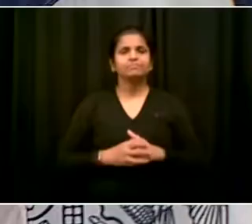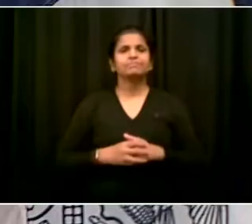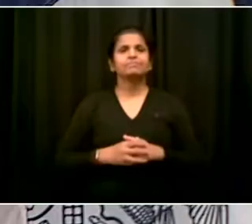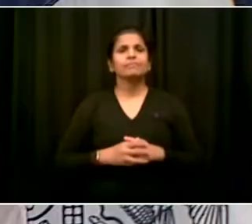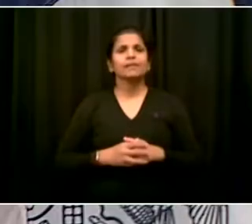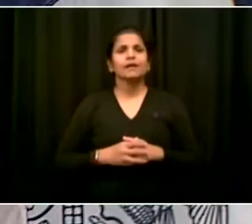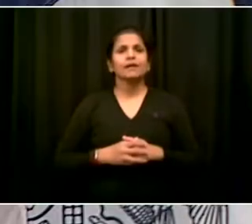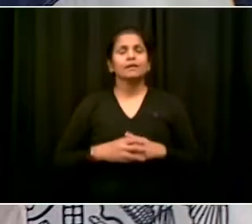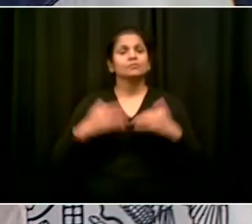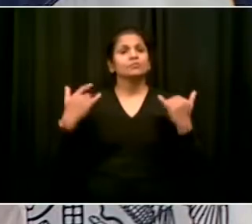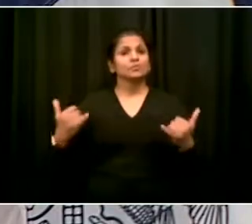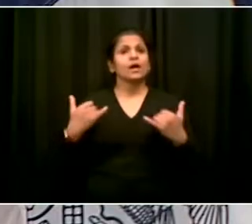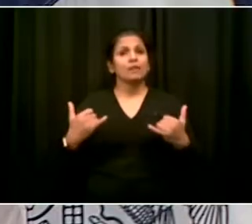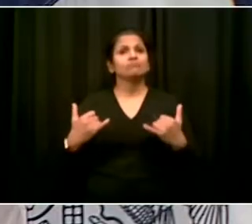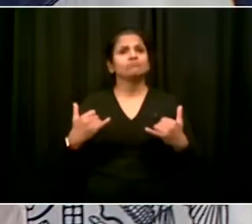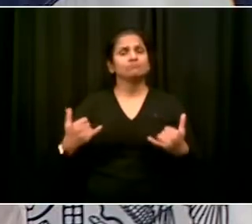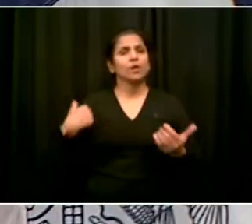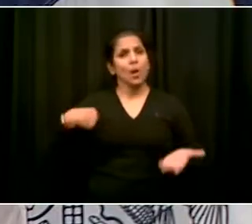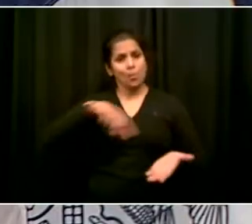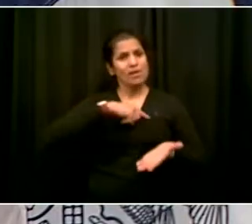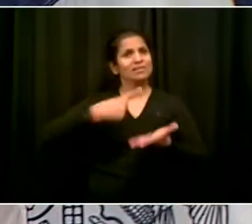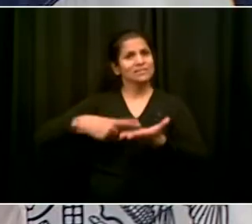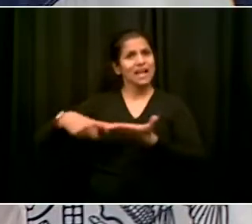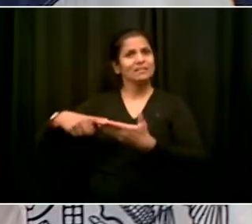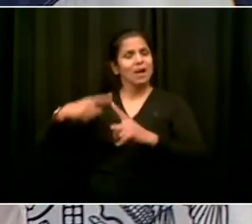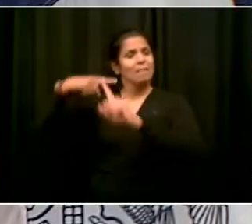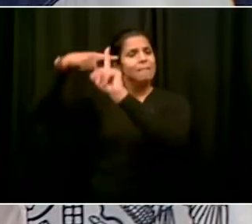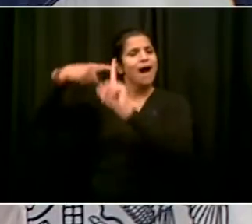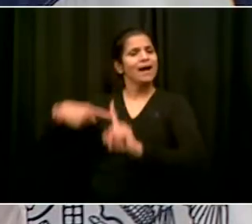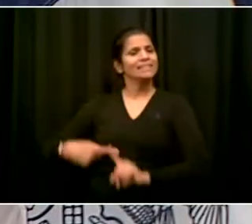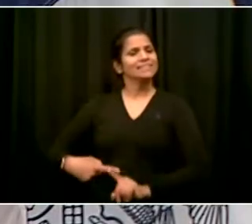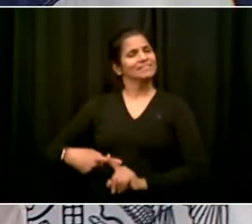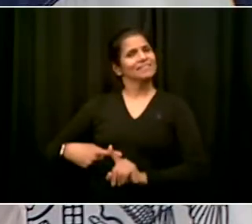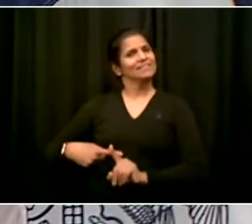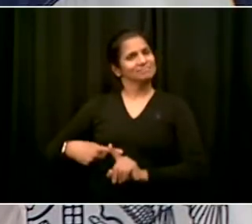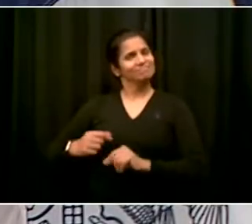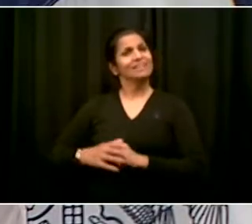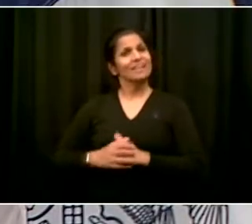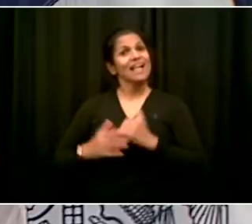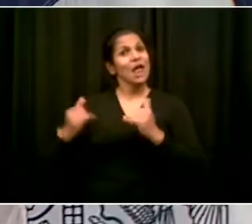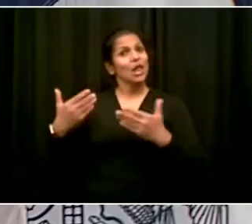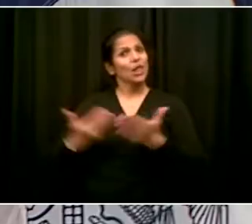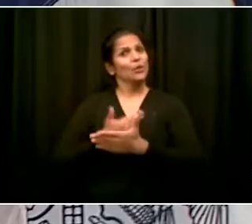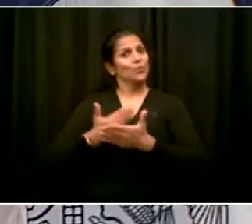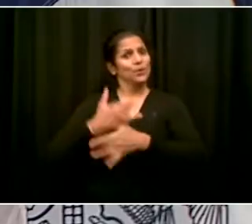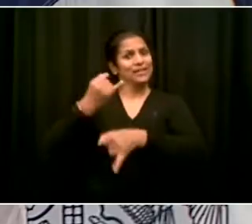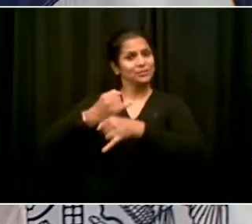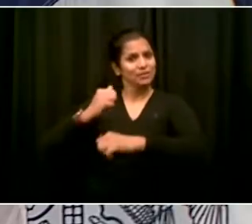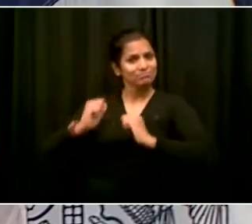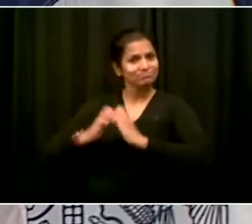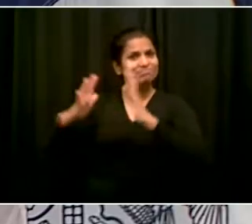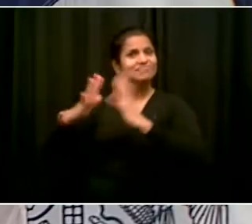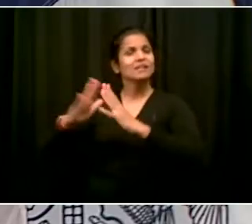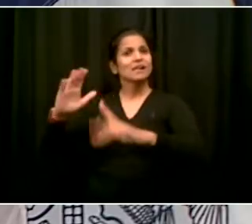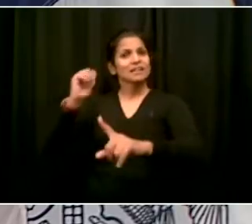REAL ACHIEVEMENTS THAT THEY HAVE MADE. WITH TTHAT, , EVERYONE, TODAY WE ARE TALKING